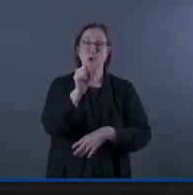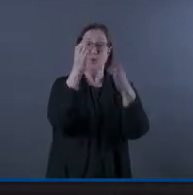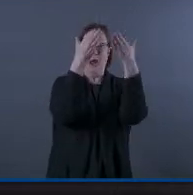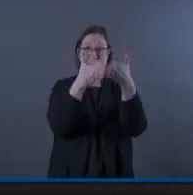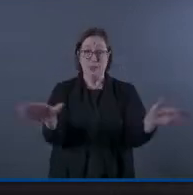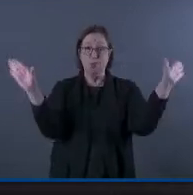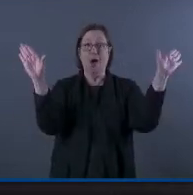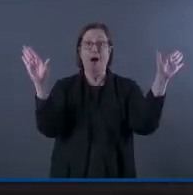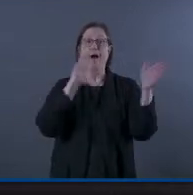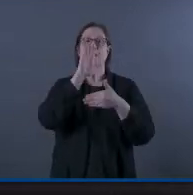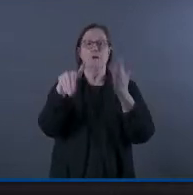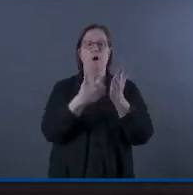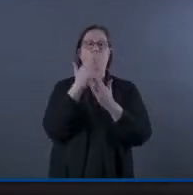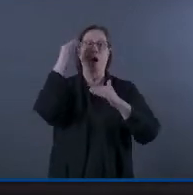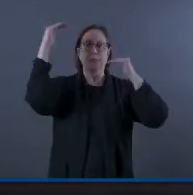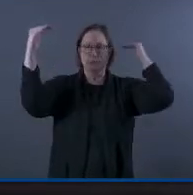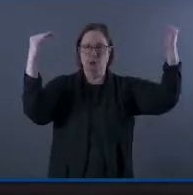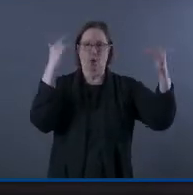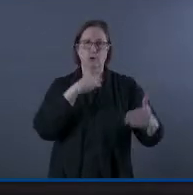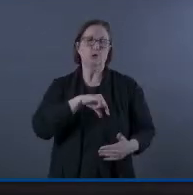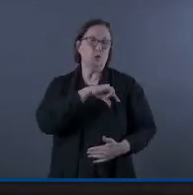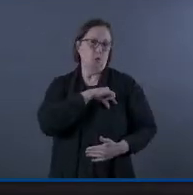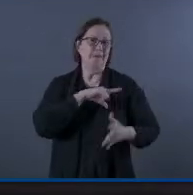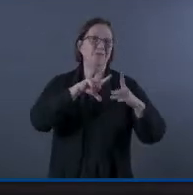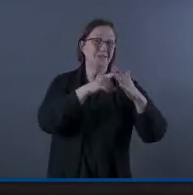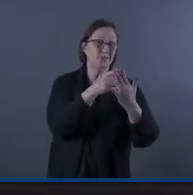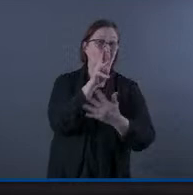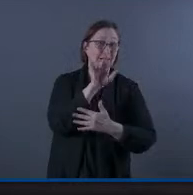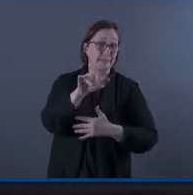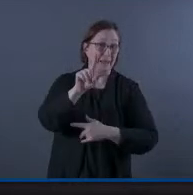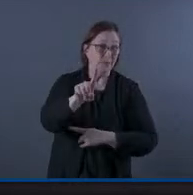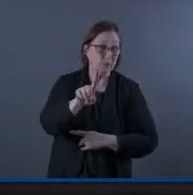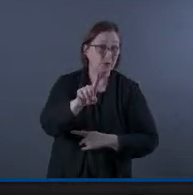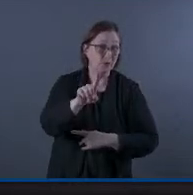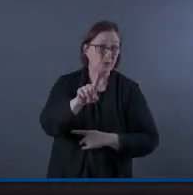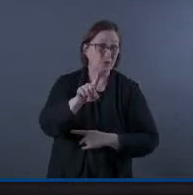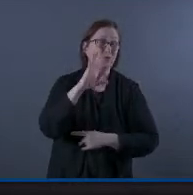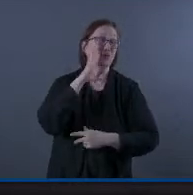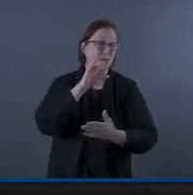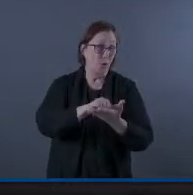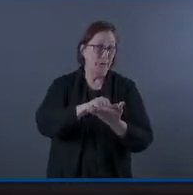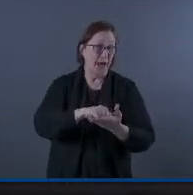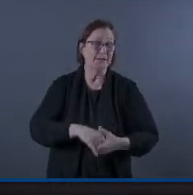it's great that restaurant workers just a couple more weeks and they'll be eligible to start receiving vaccinations.